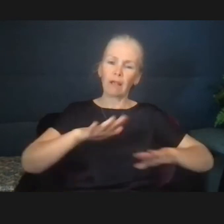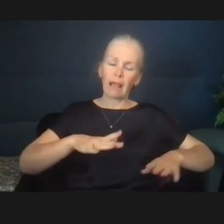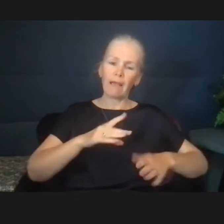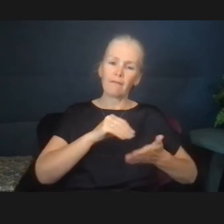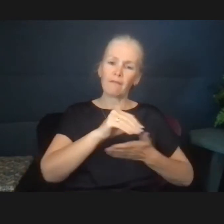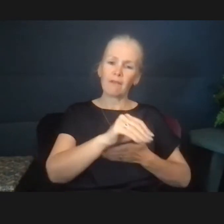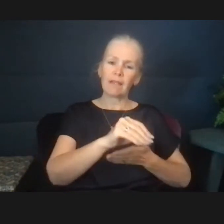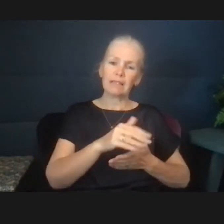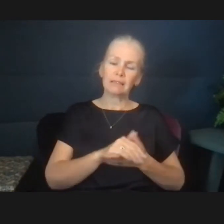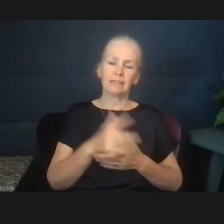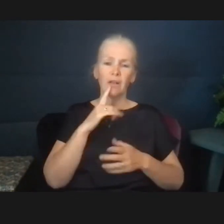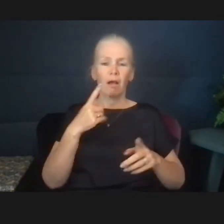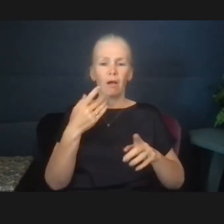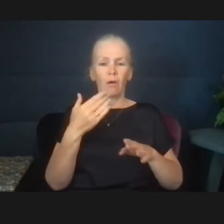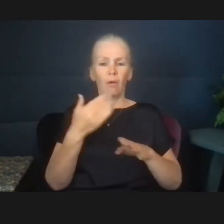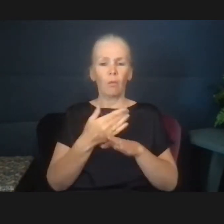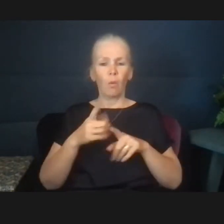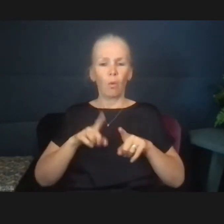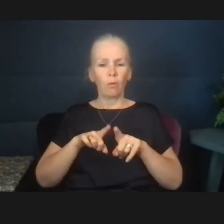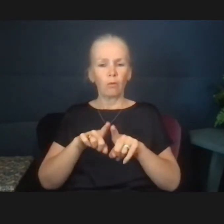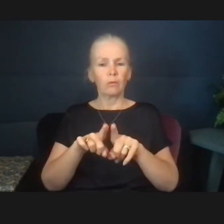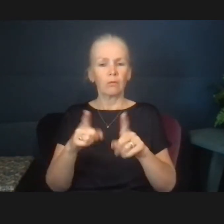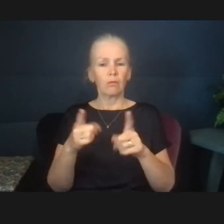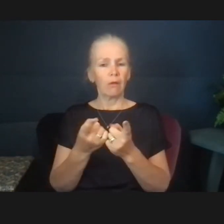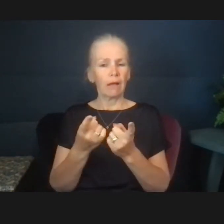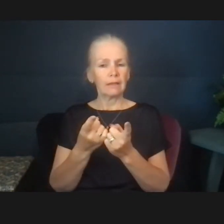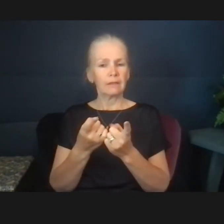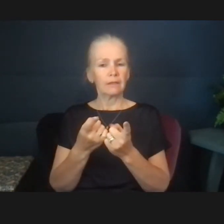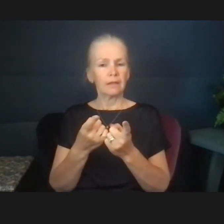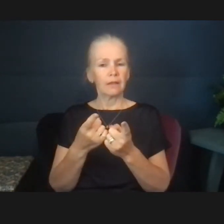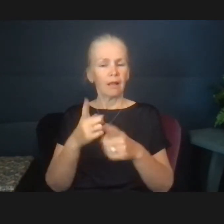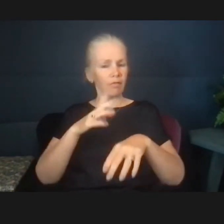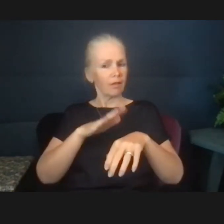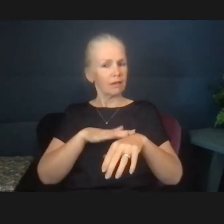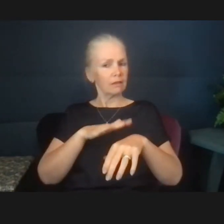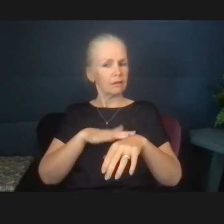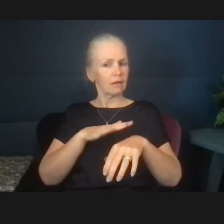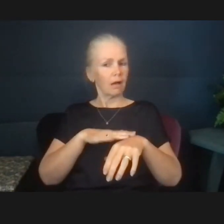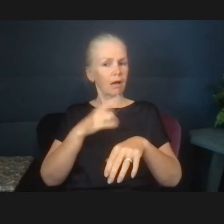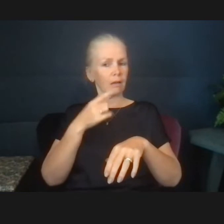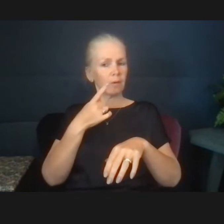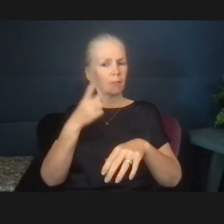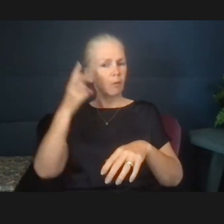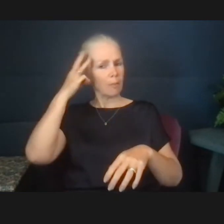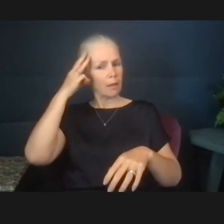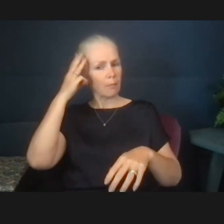to be able to work alongside means the times that I'm not being a mum, I'm being a student,